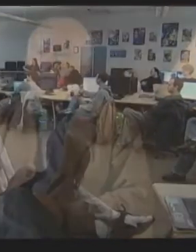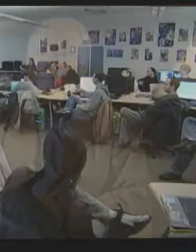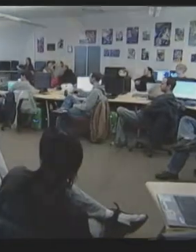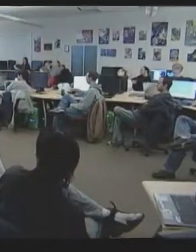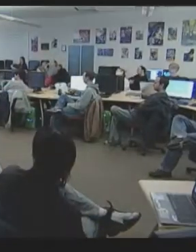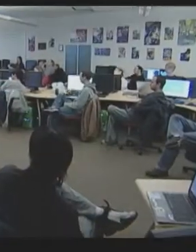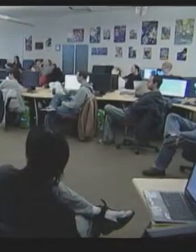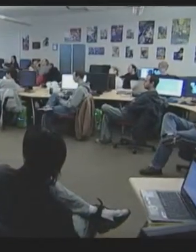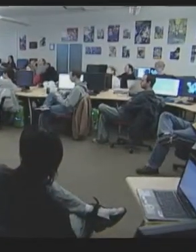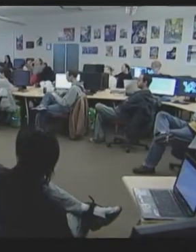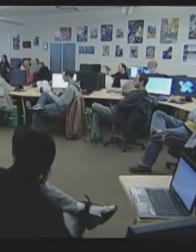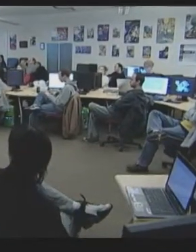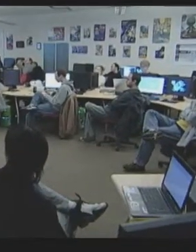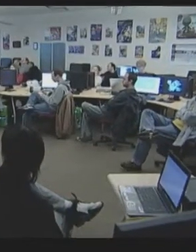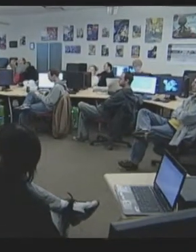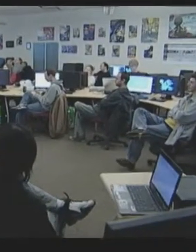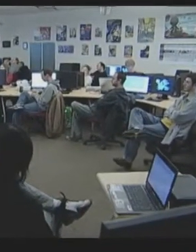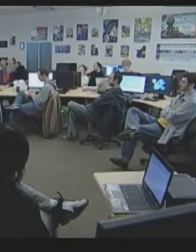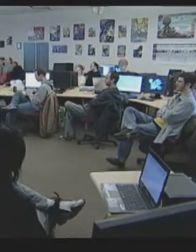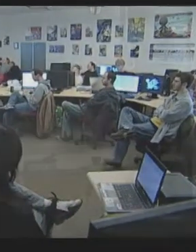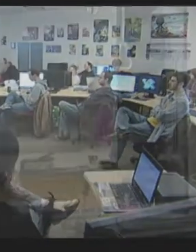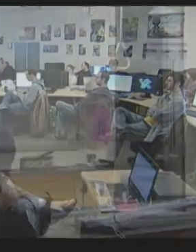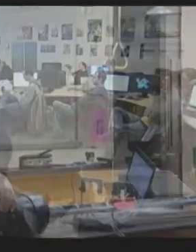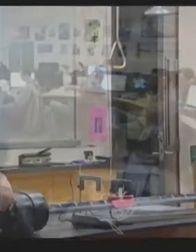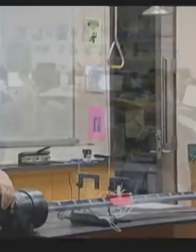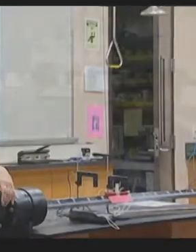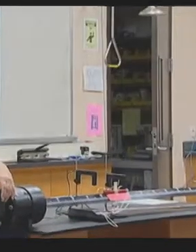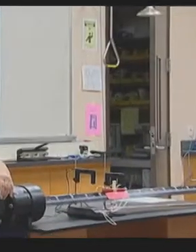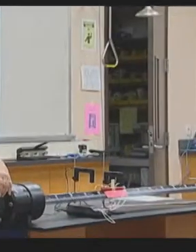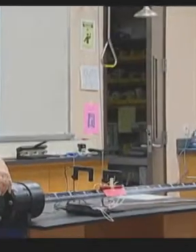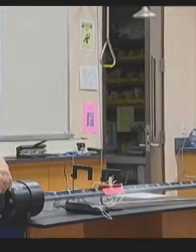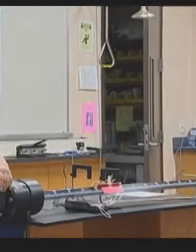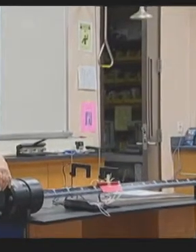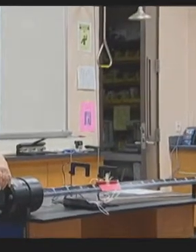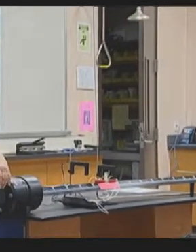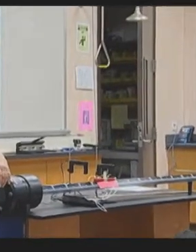your money is well-spent here, certainly not wasted.